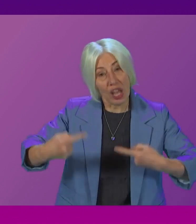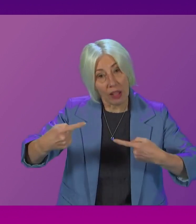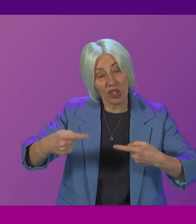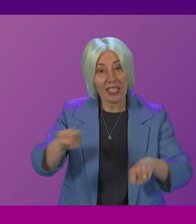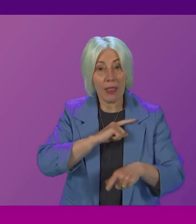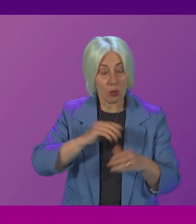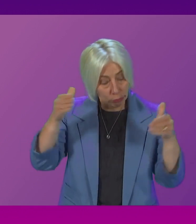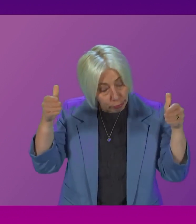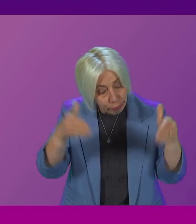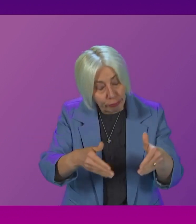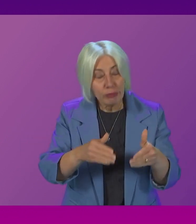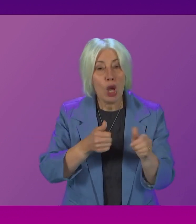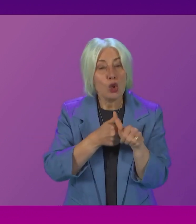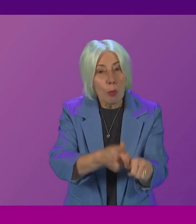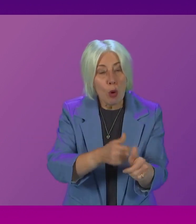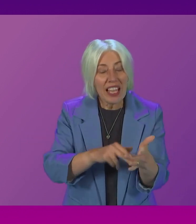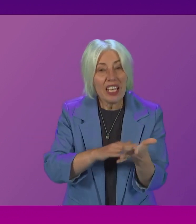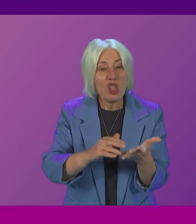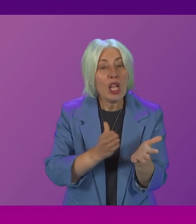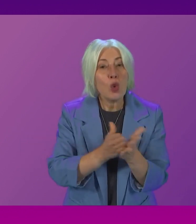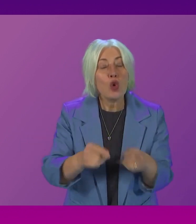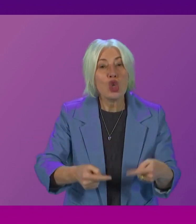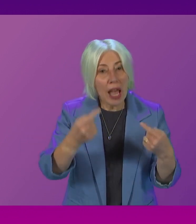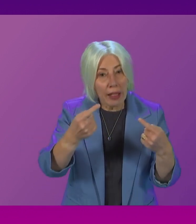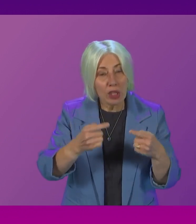on supporting our NHS through them in the various ways that I have set out.